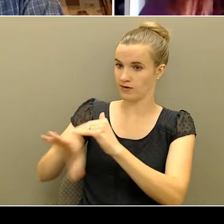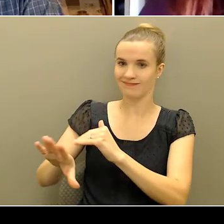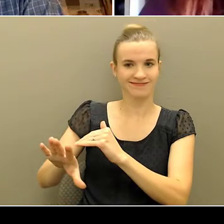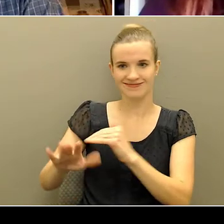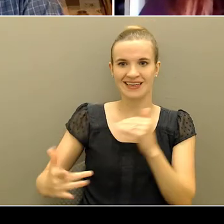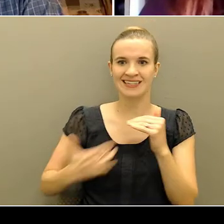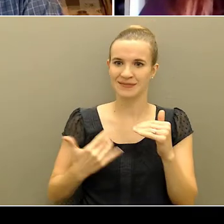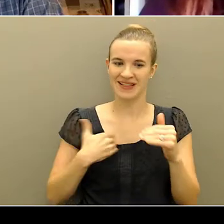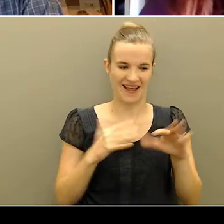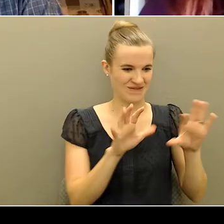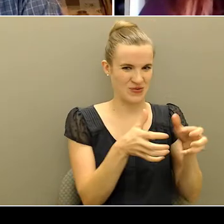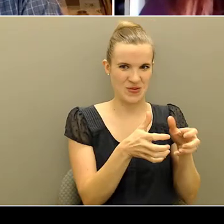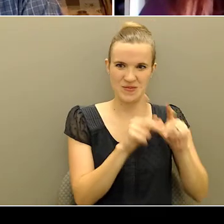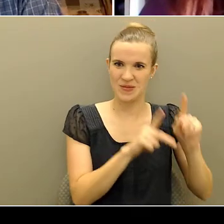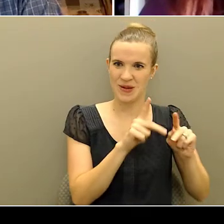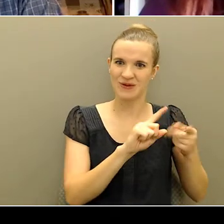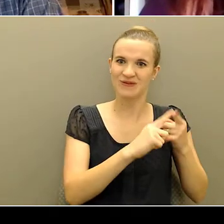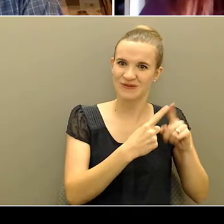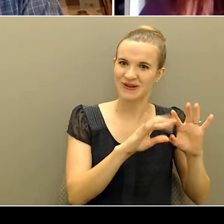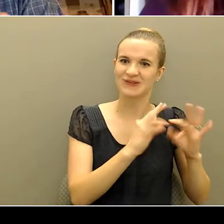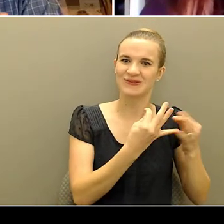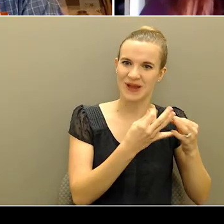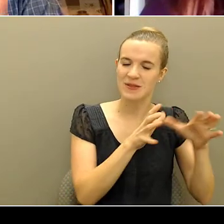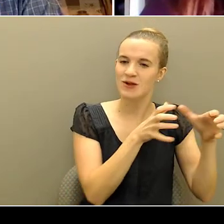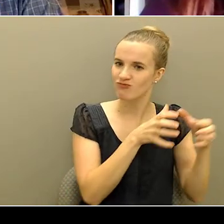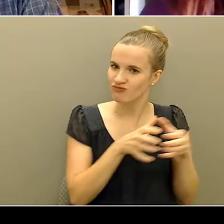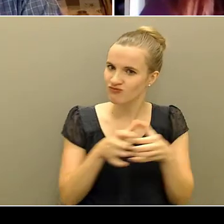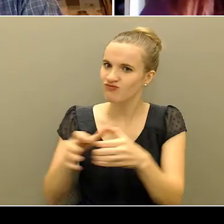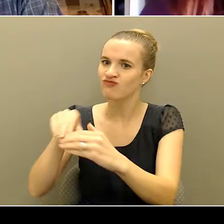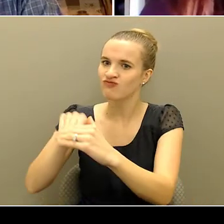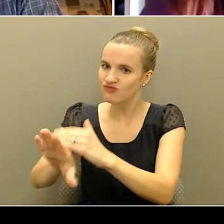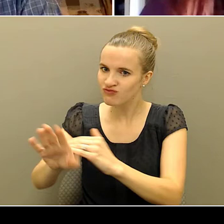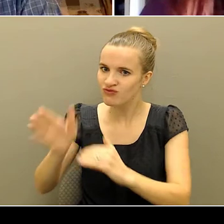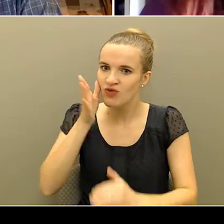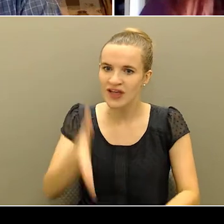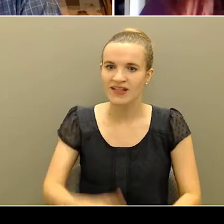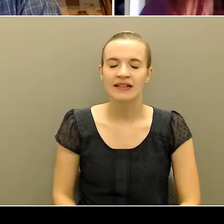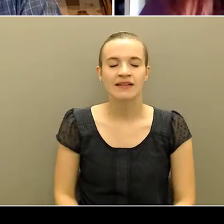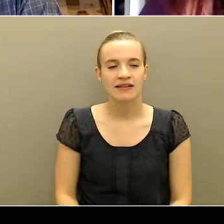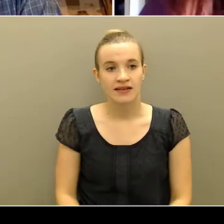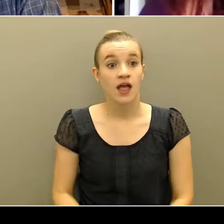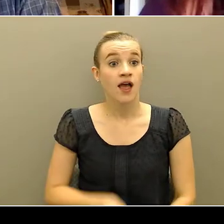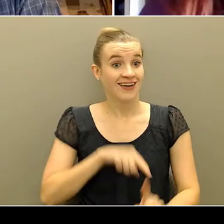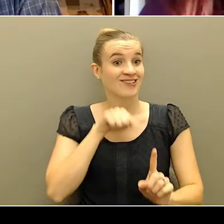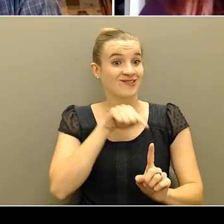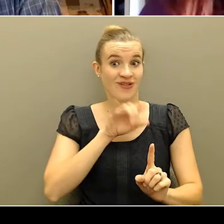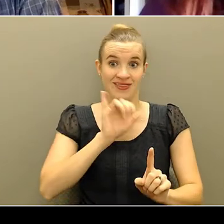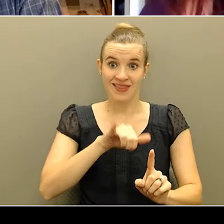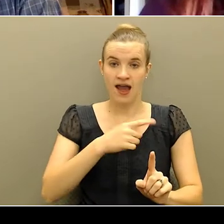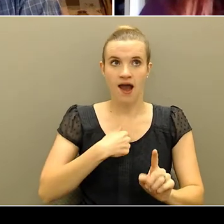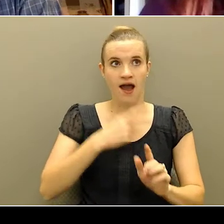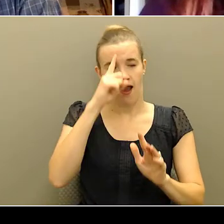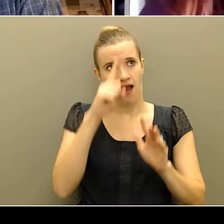got us thinking about Ramp Up Idaho years ago, and that's kind of I think that's about when I reached out to you is when we were just forming that. And